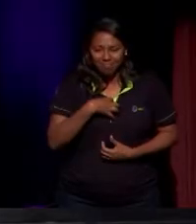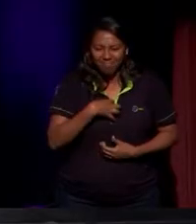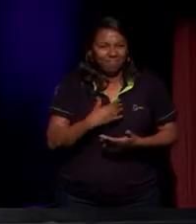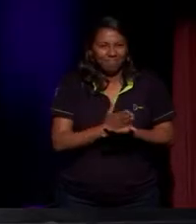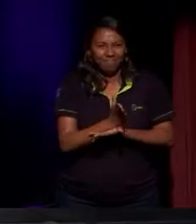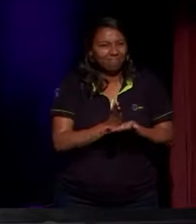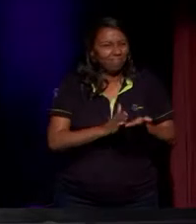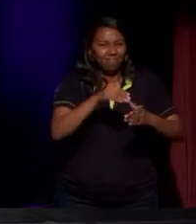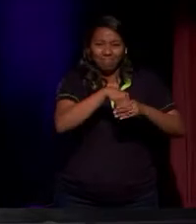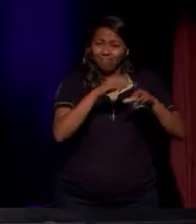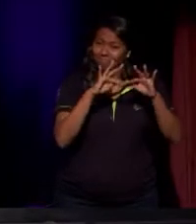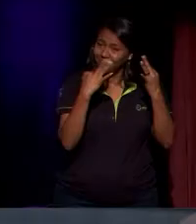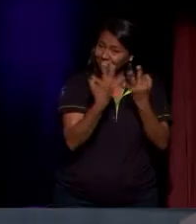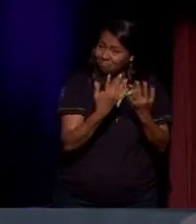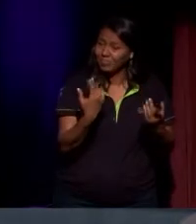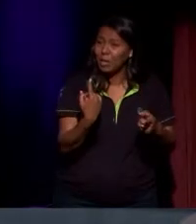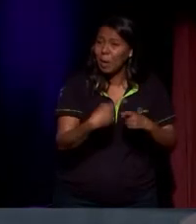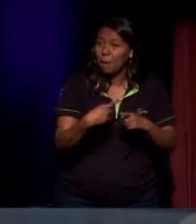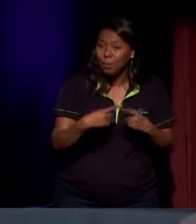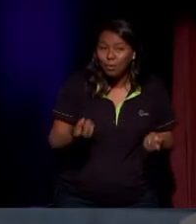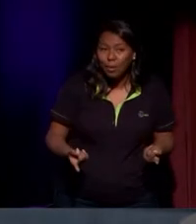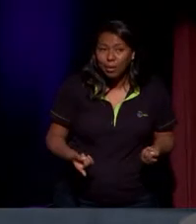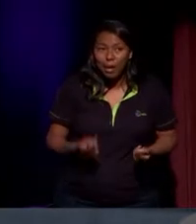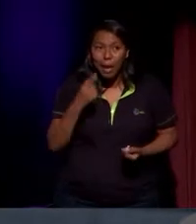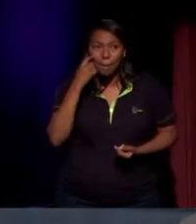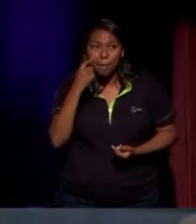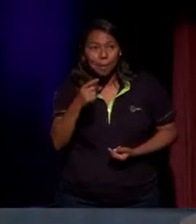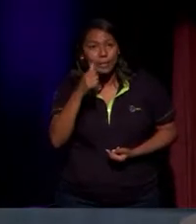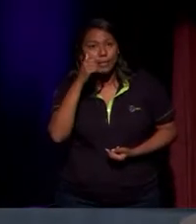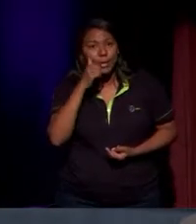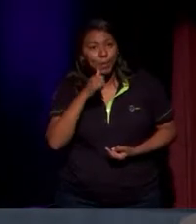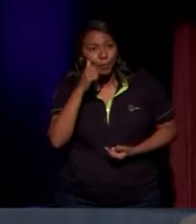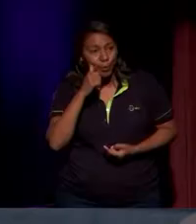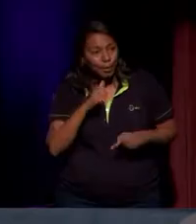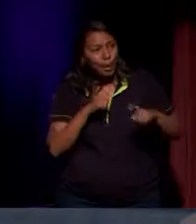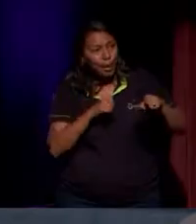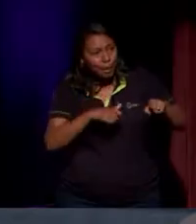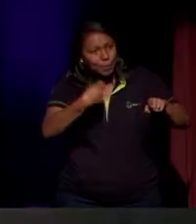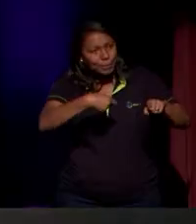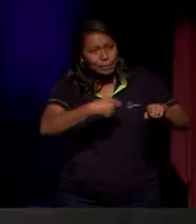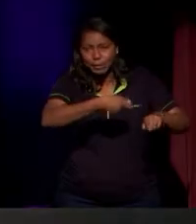because what is wait for a woman in Mozambique is that he marries and has children,